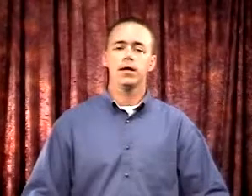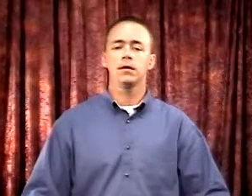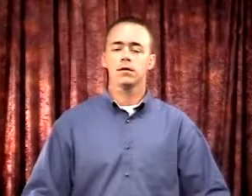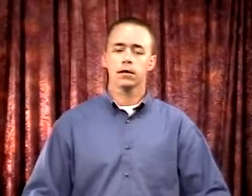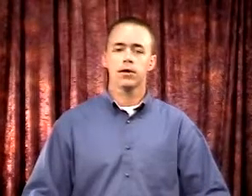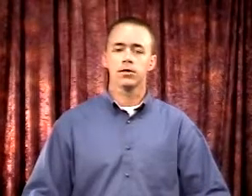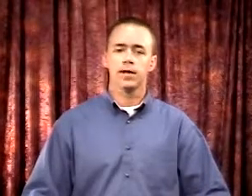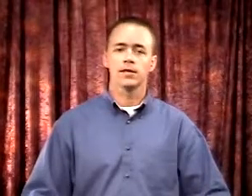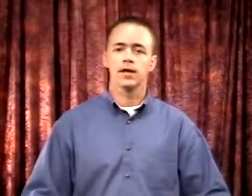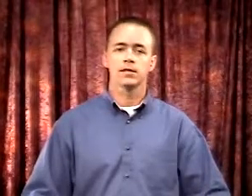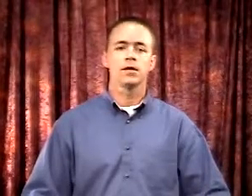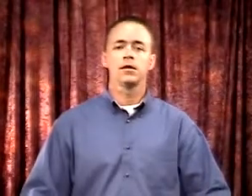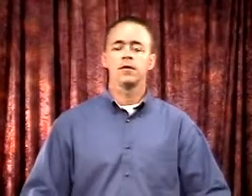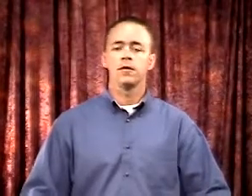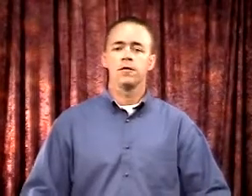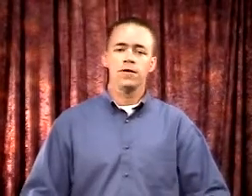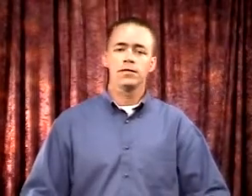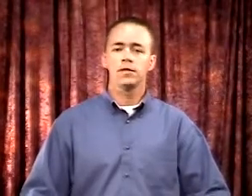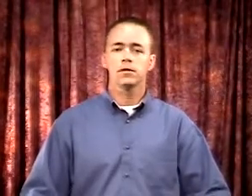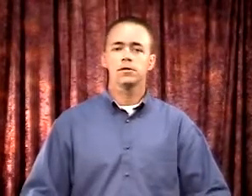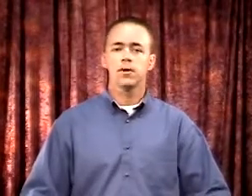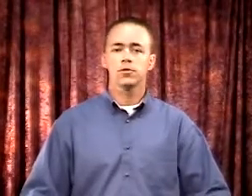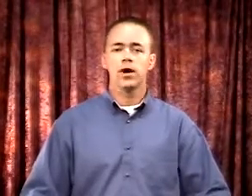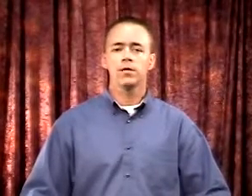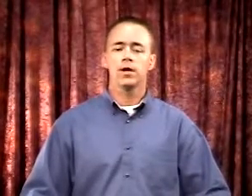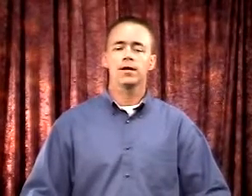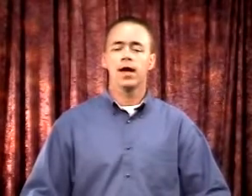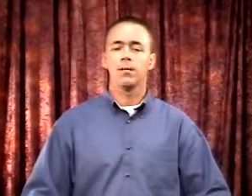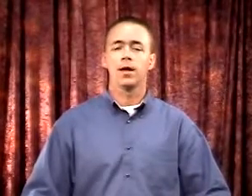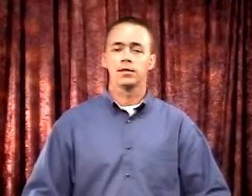In the large intestines, feces spend quite a bit of time